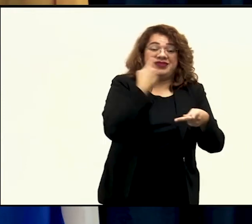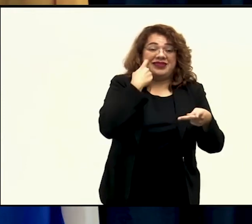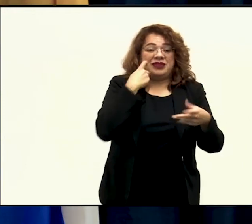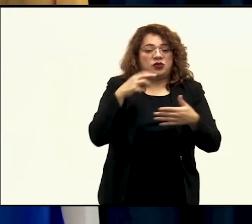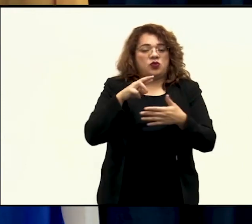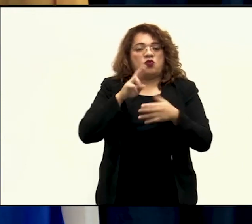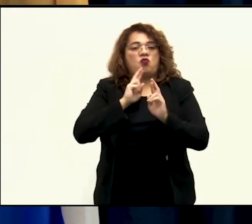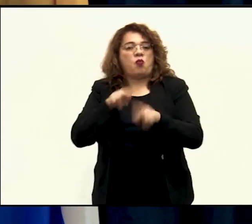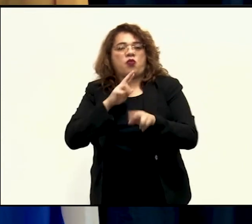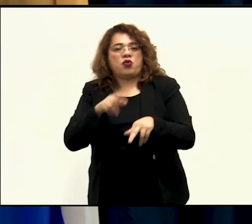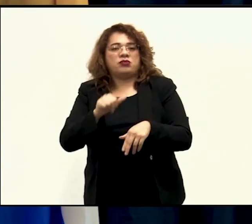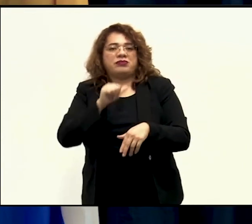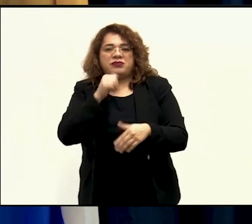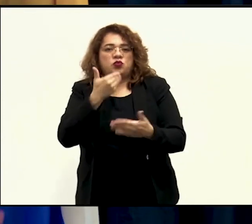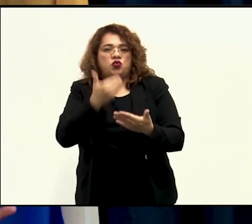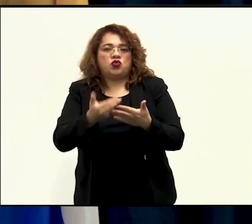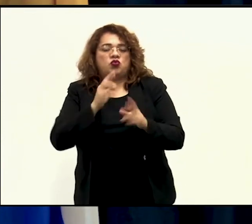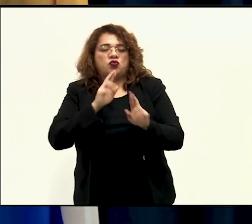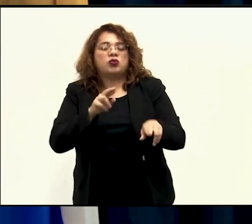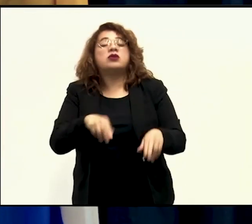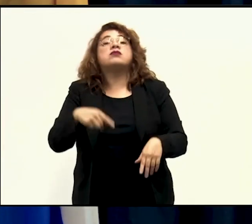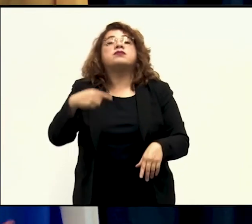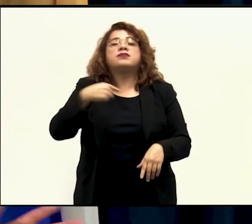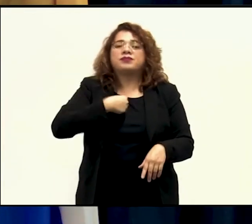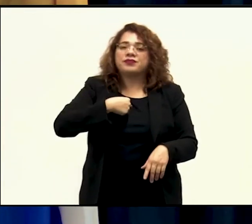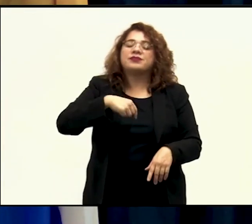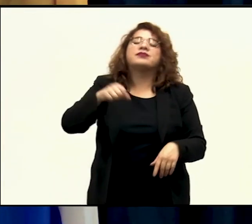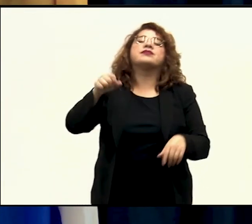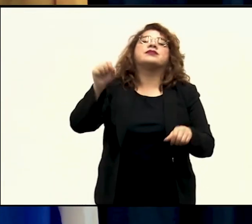So first I still believe the Queen Mary should absolutely be preserved.